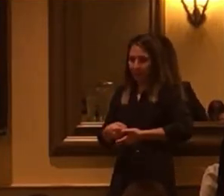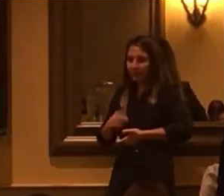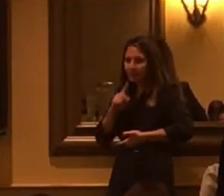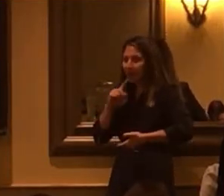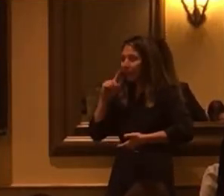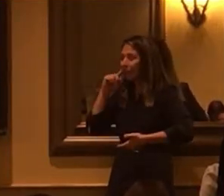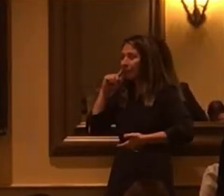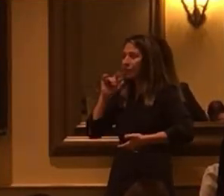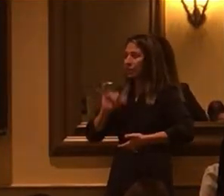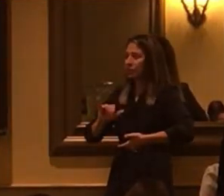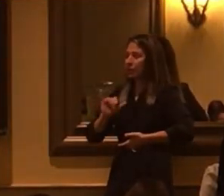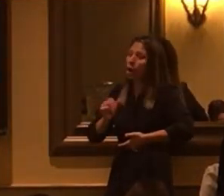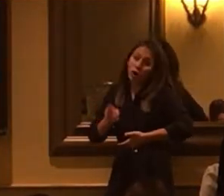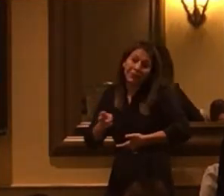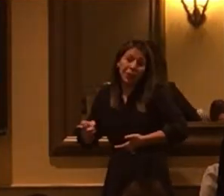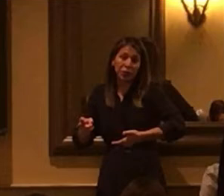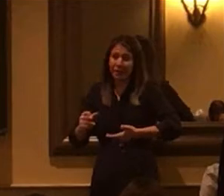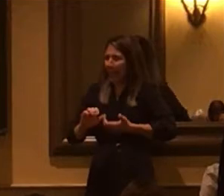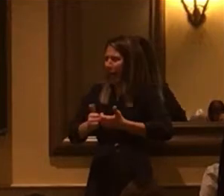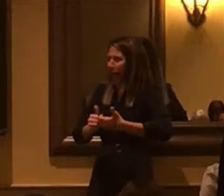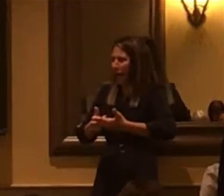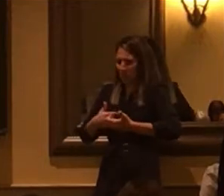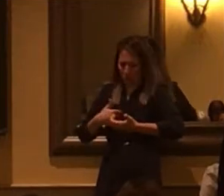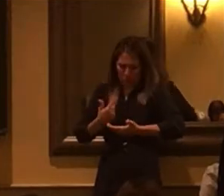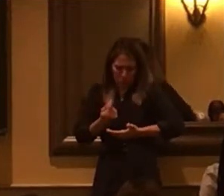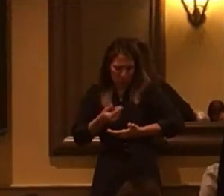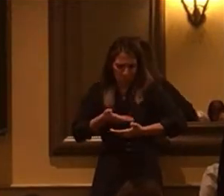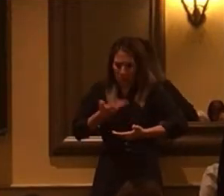if that, or they really don't know how to go about it or where to start.